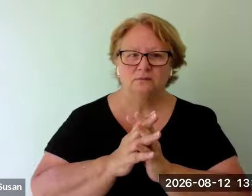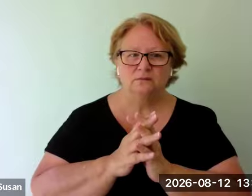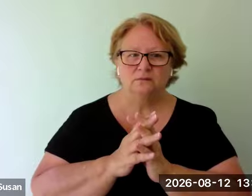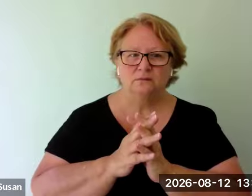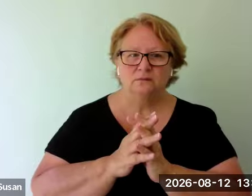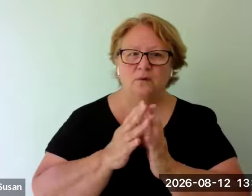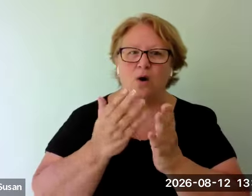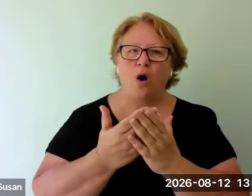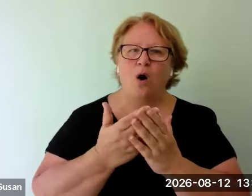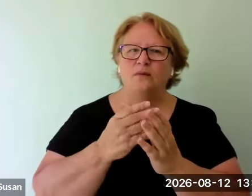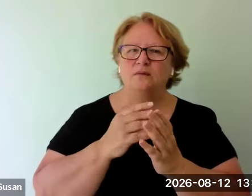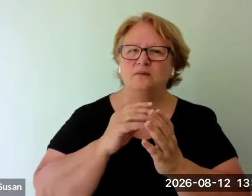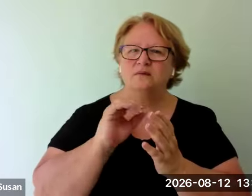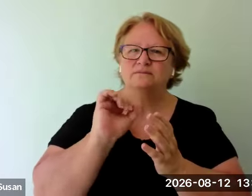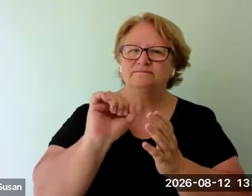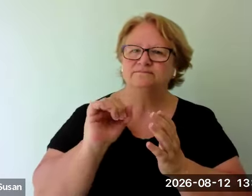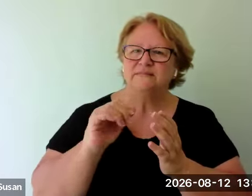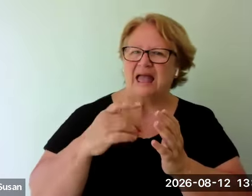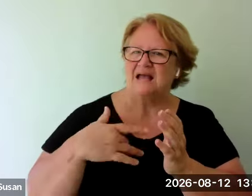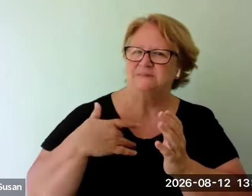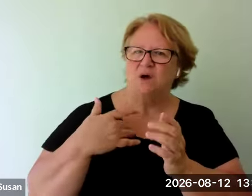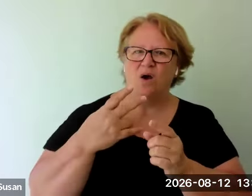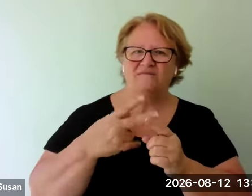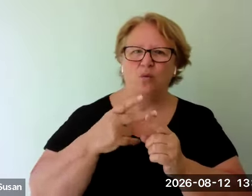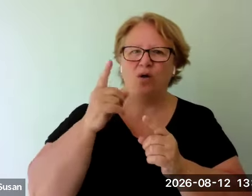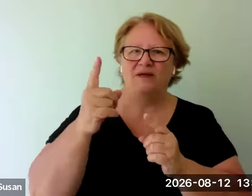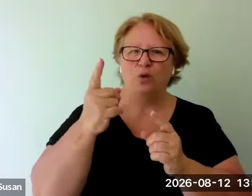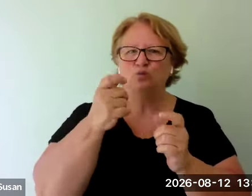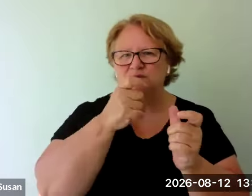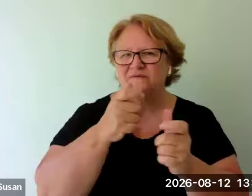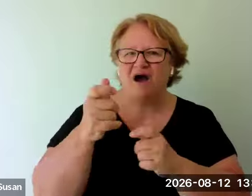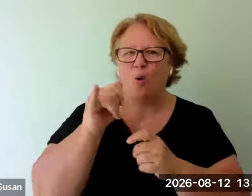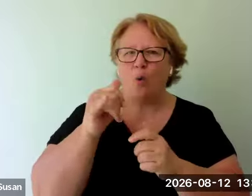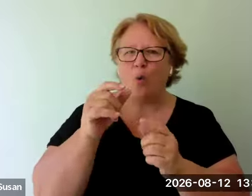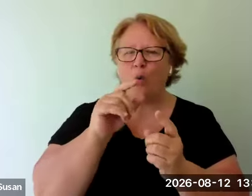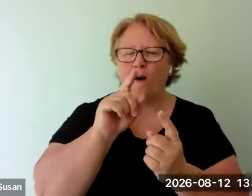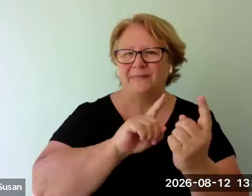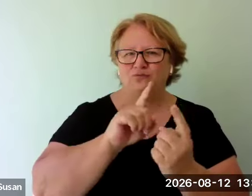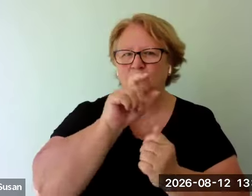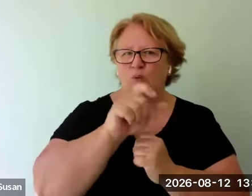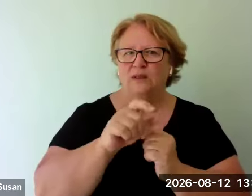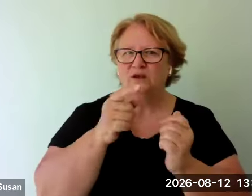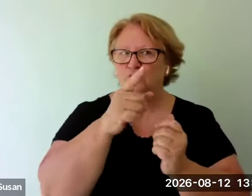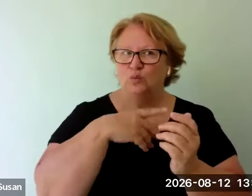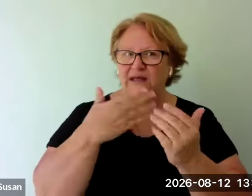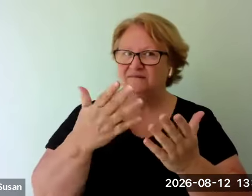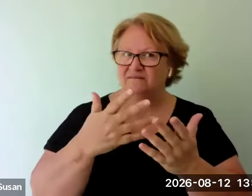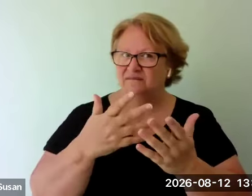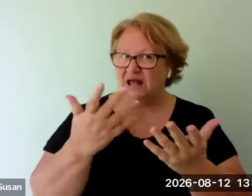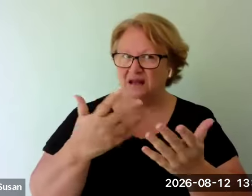about the detail on the role and th scope of the expectations for